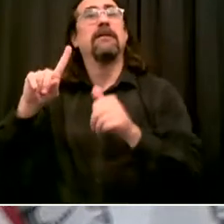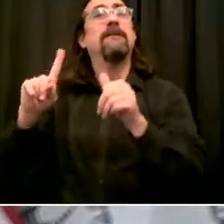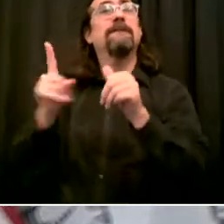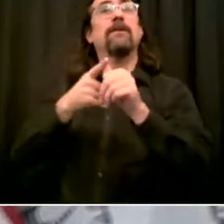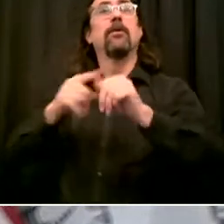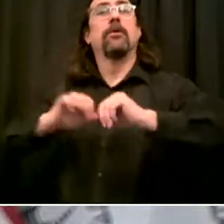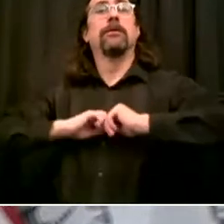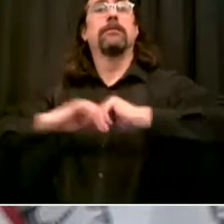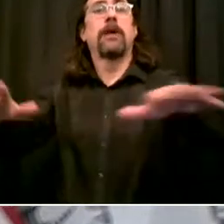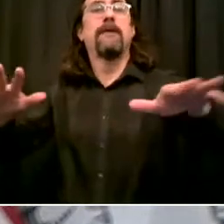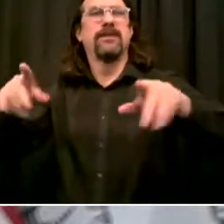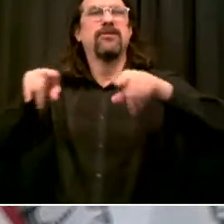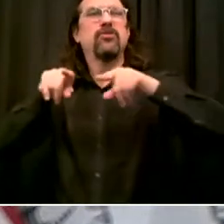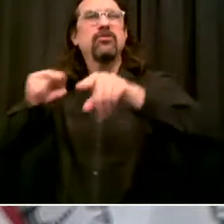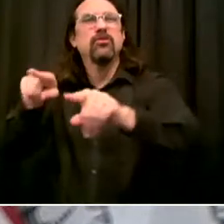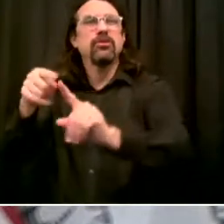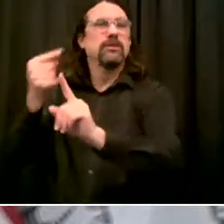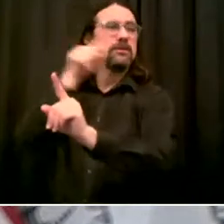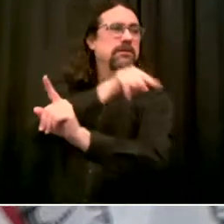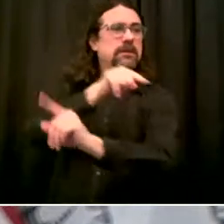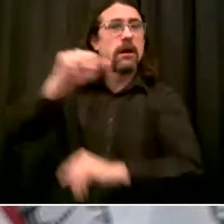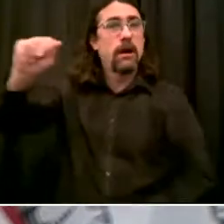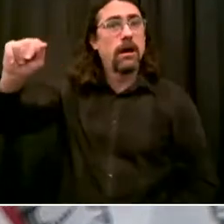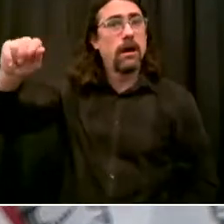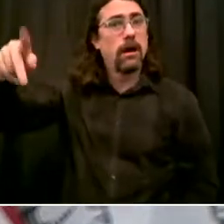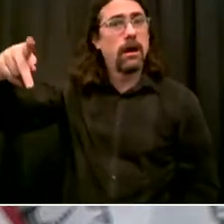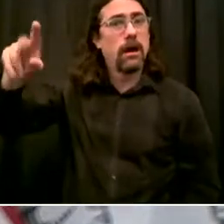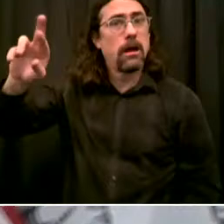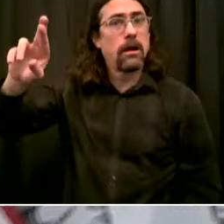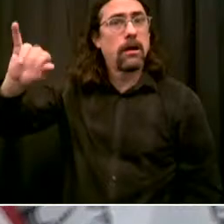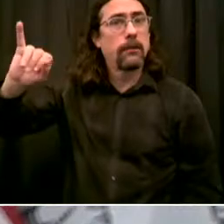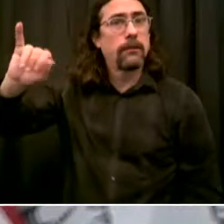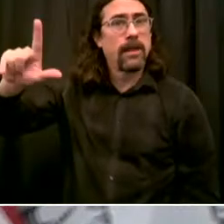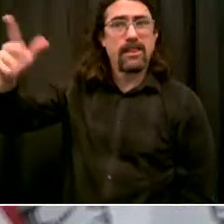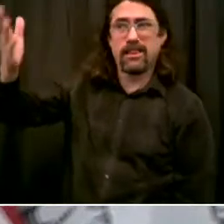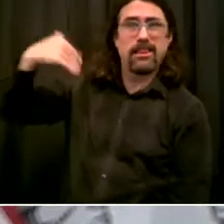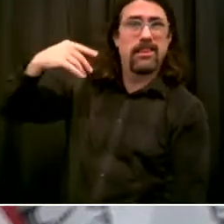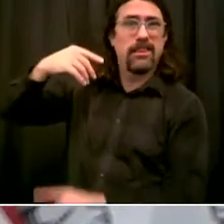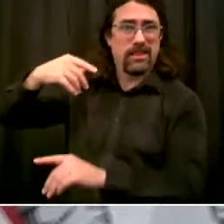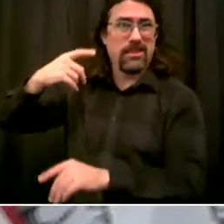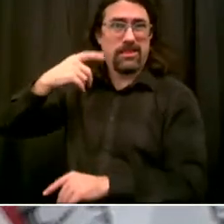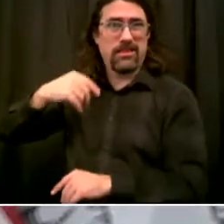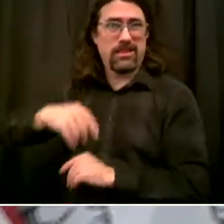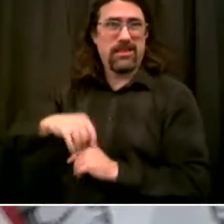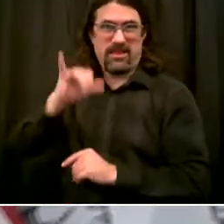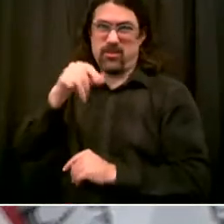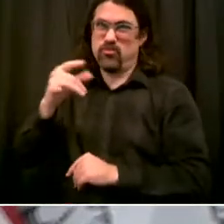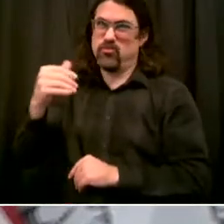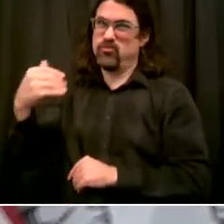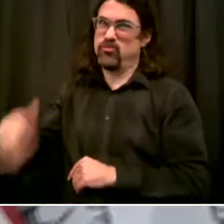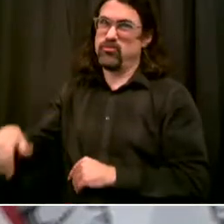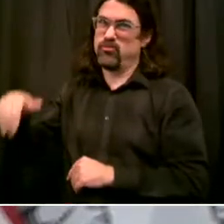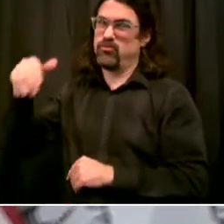DISEASE WAY DOWN IN JUNE, JULY AND AUGUST WHEN THE CITY DID AN AMAZING JOB.